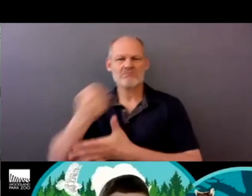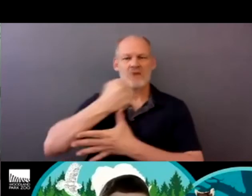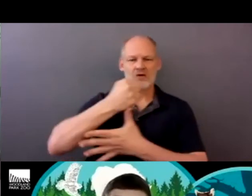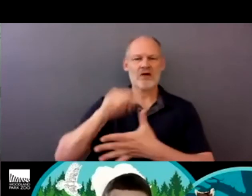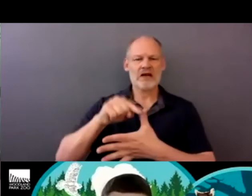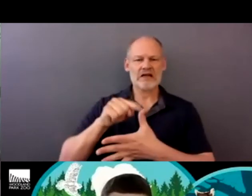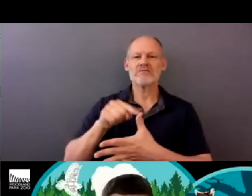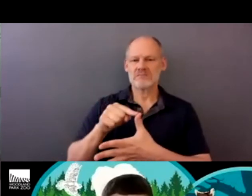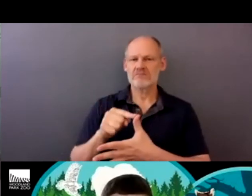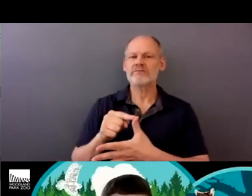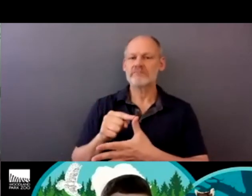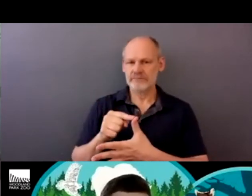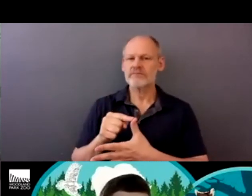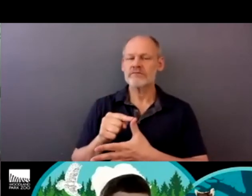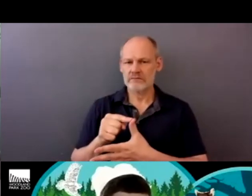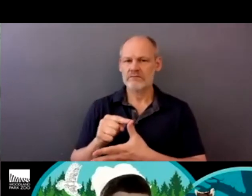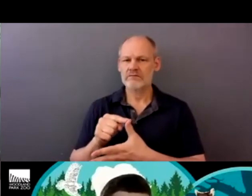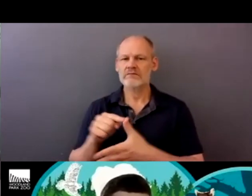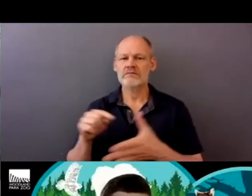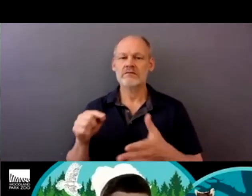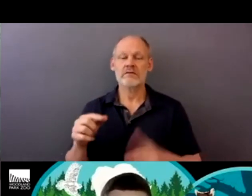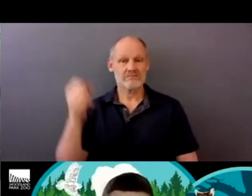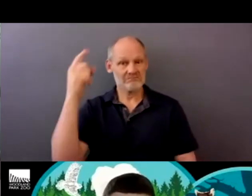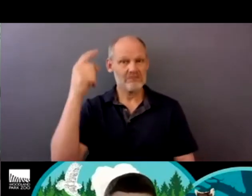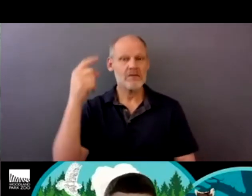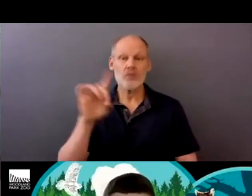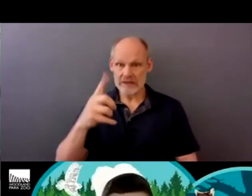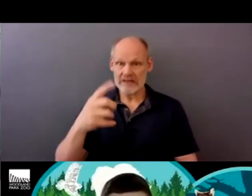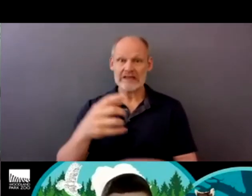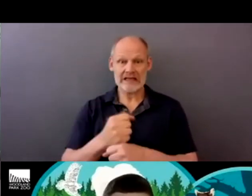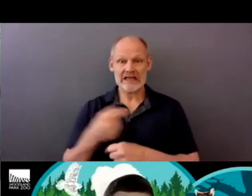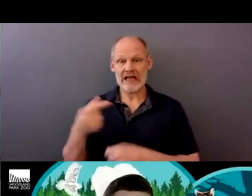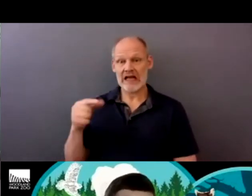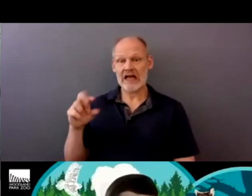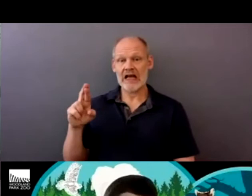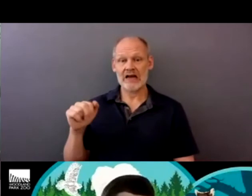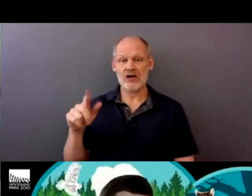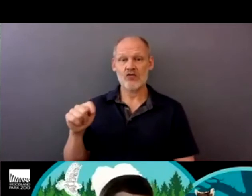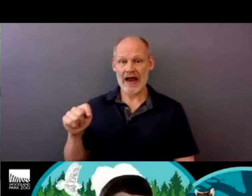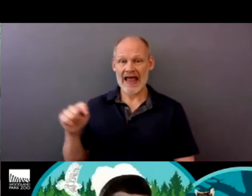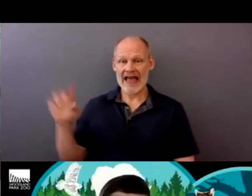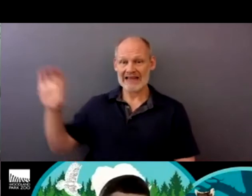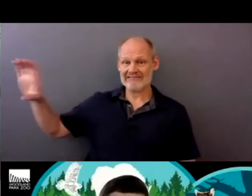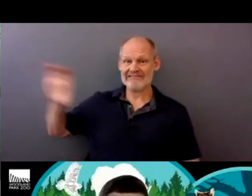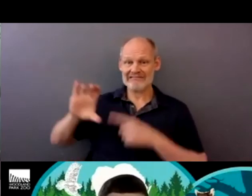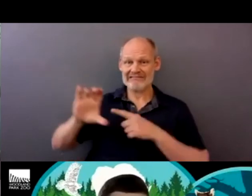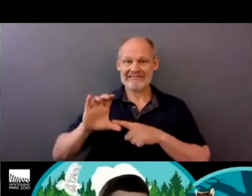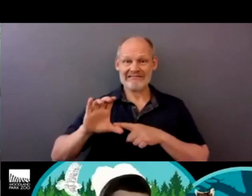our earlier grant from our volunteering inclusion program to guest inclusion program, created a